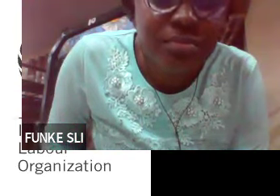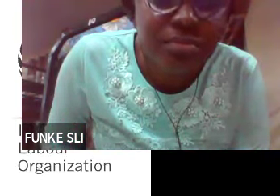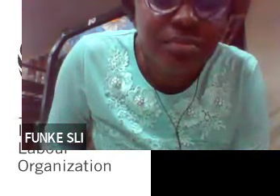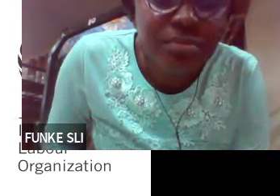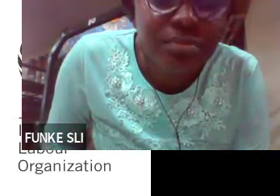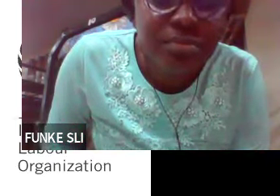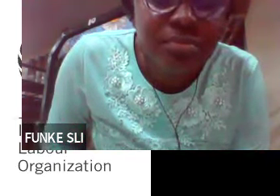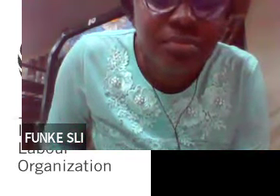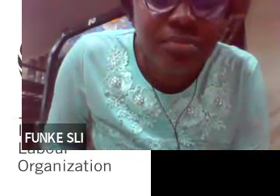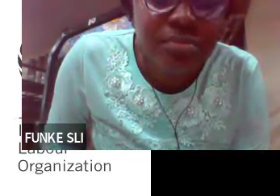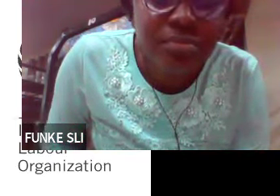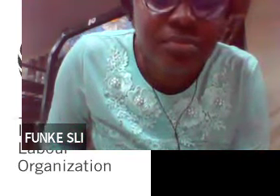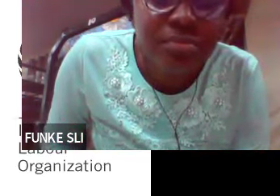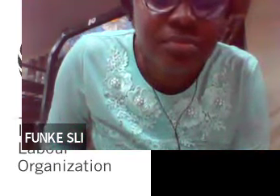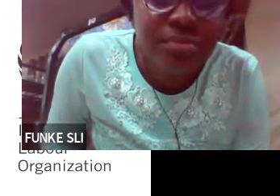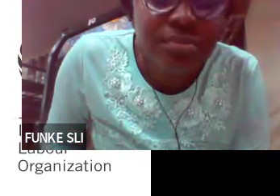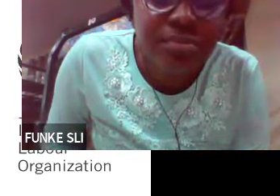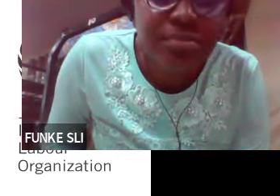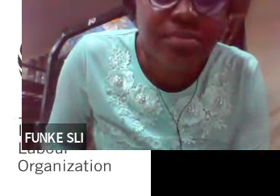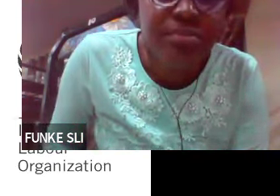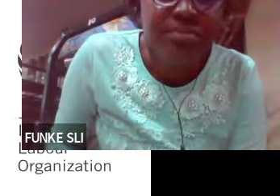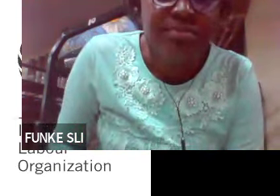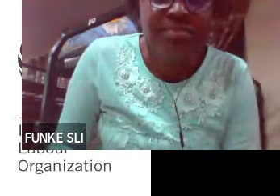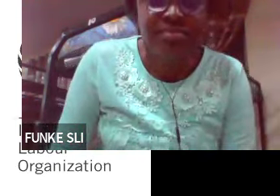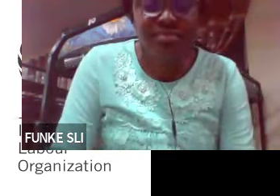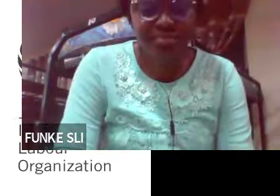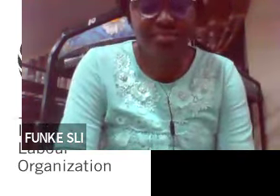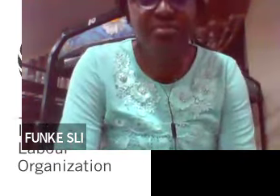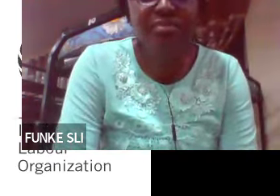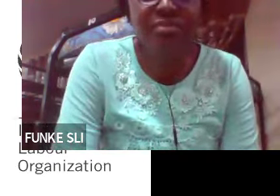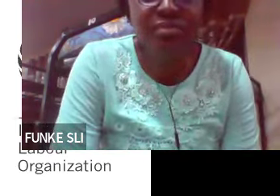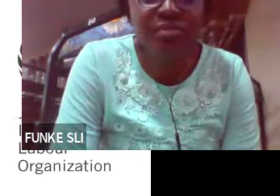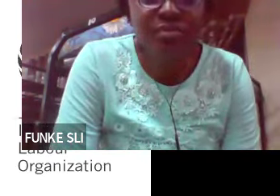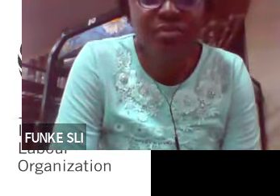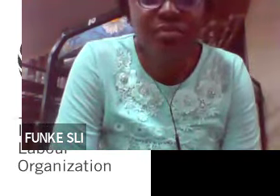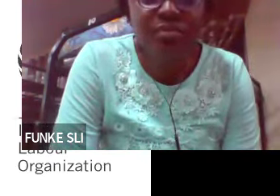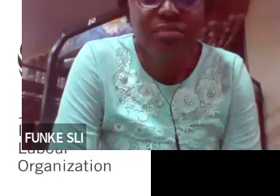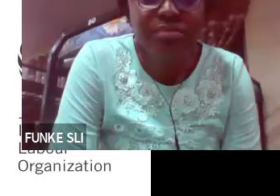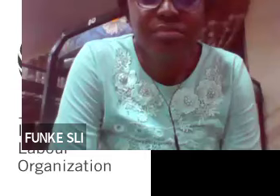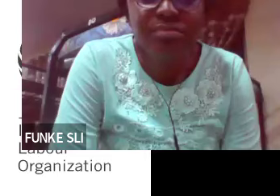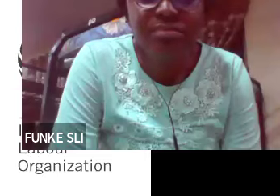Dotun Akinseinde: Do you see any intersection between Tech and your agriculture in the future?